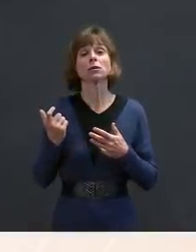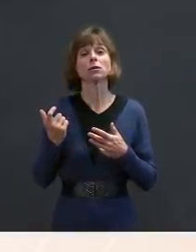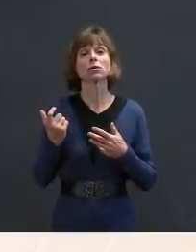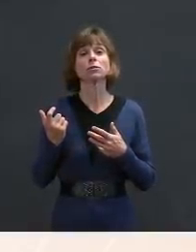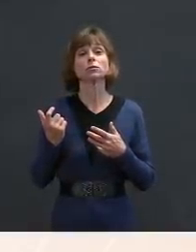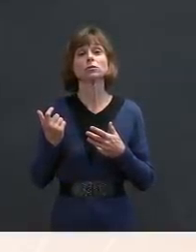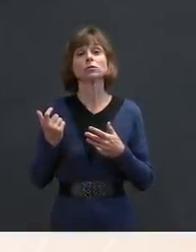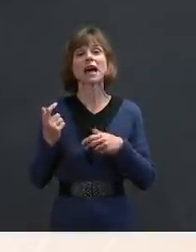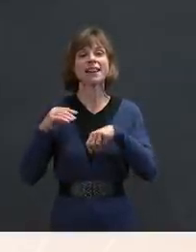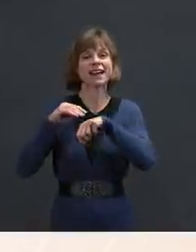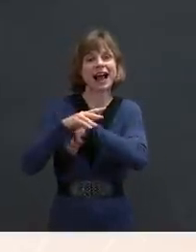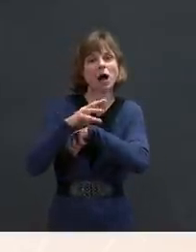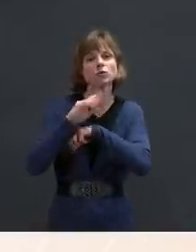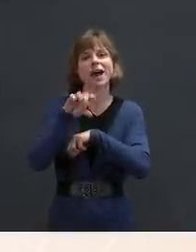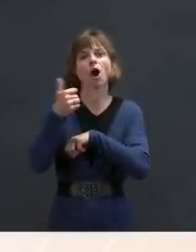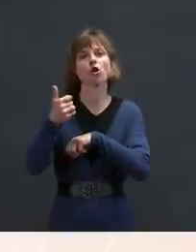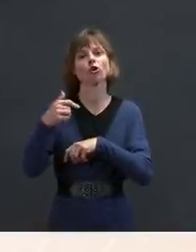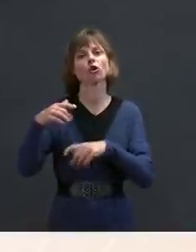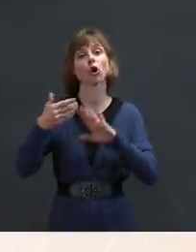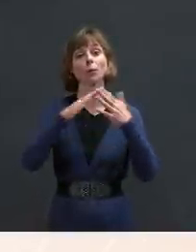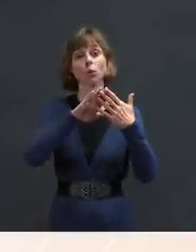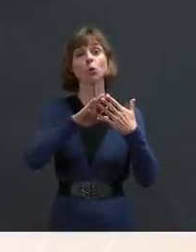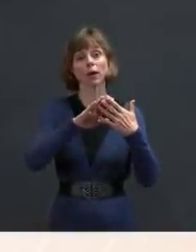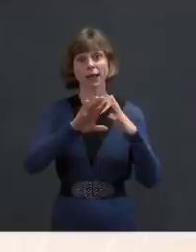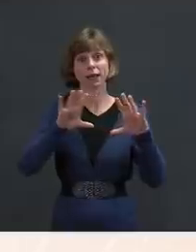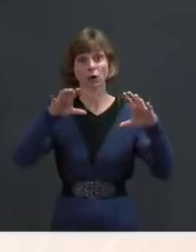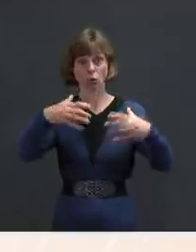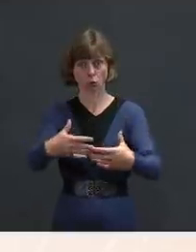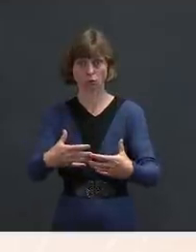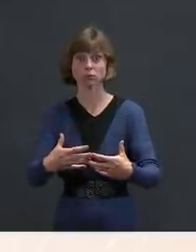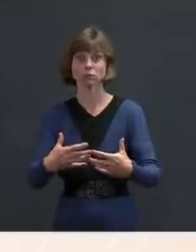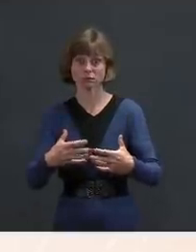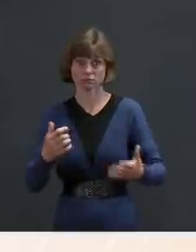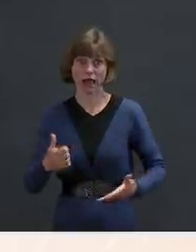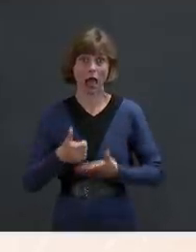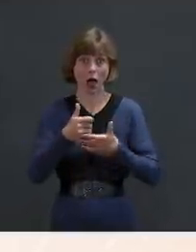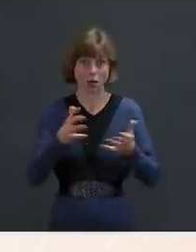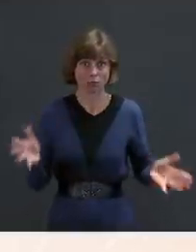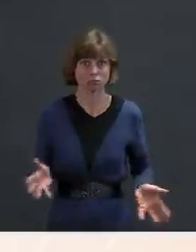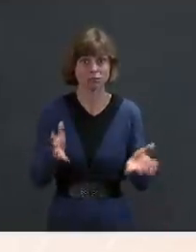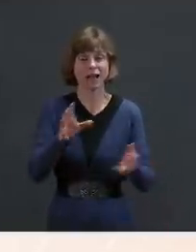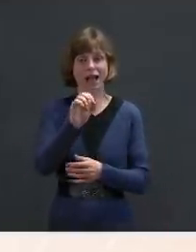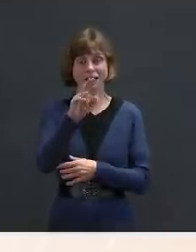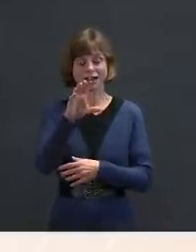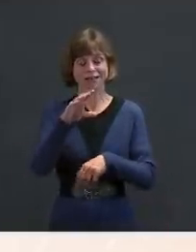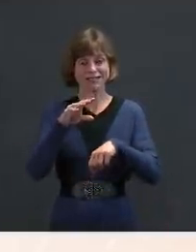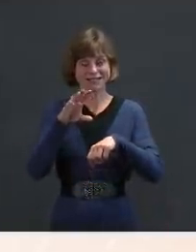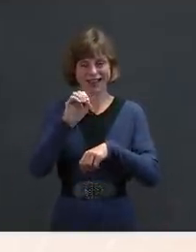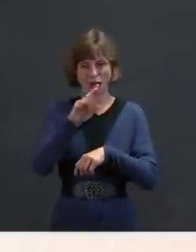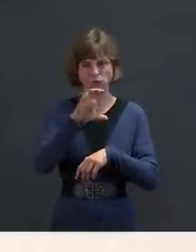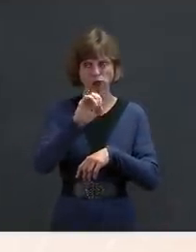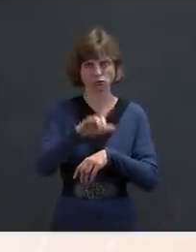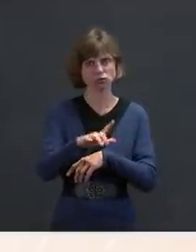and others in the community. We are joining with counsel, with members of the community to work on this,